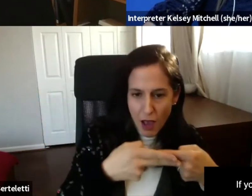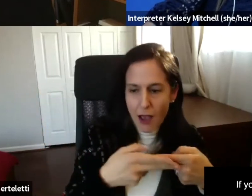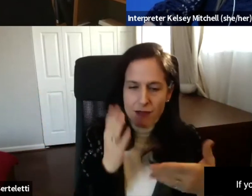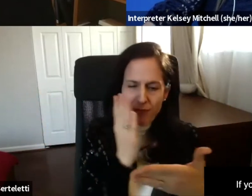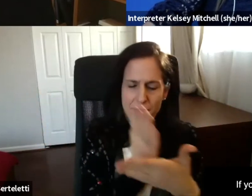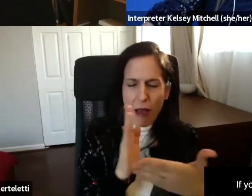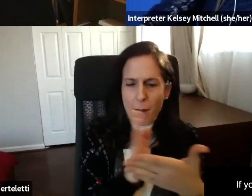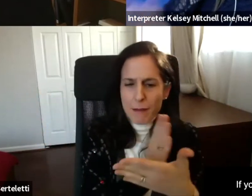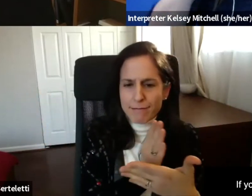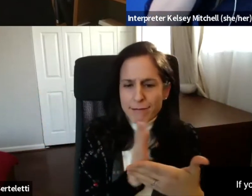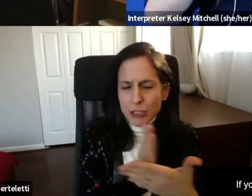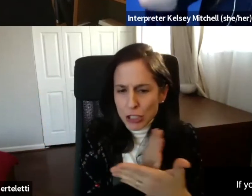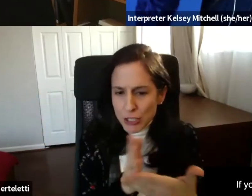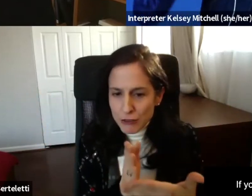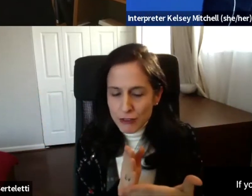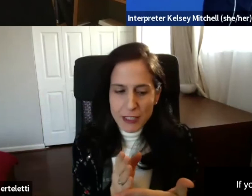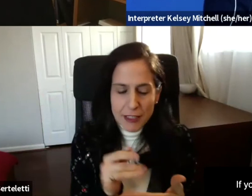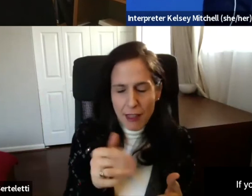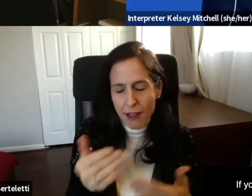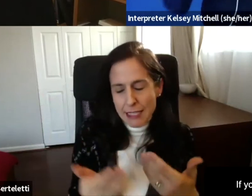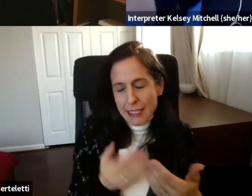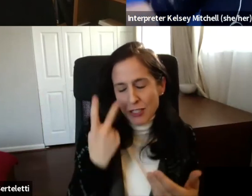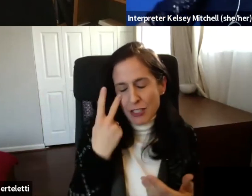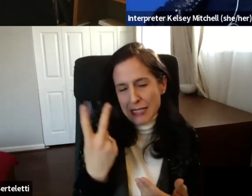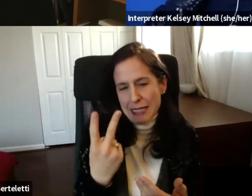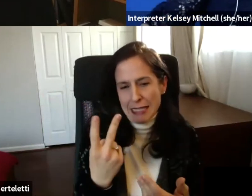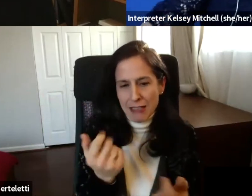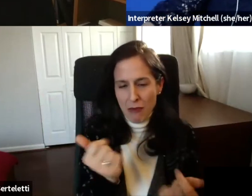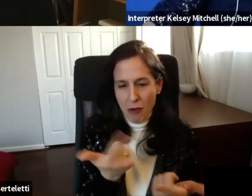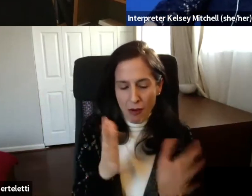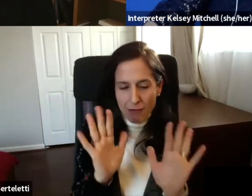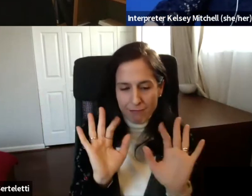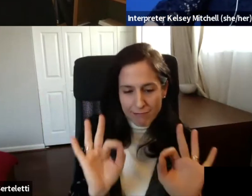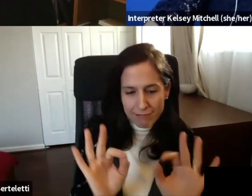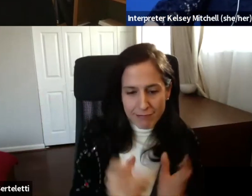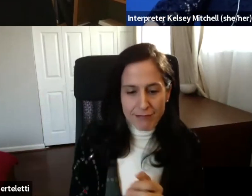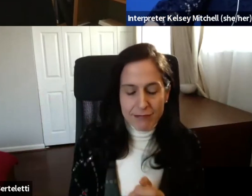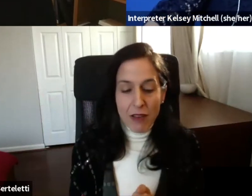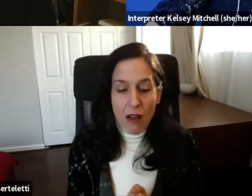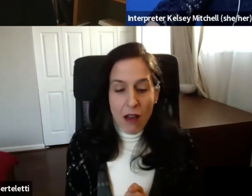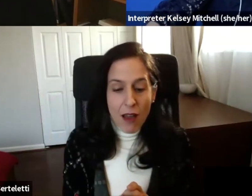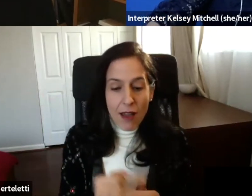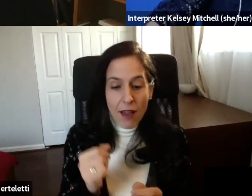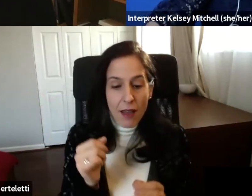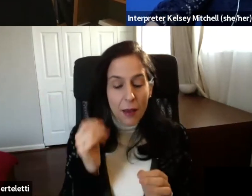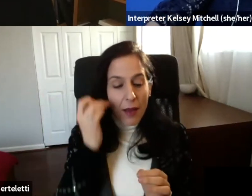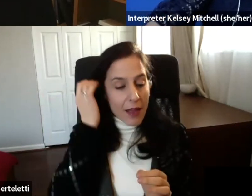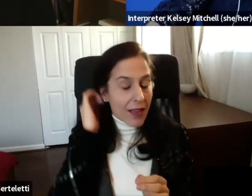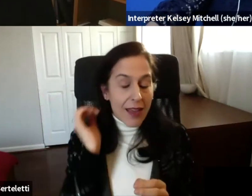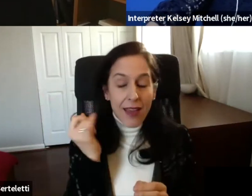if you could now close out your slides or stop sharing your screen that would